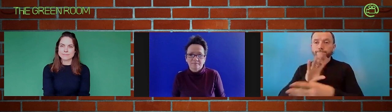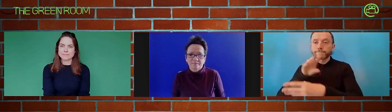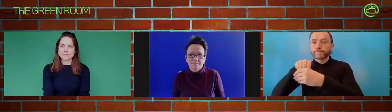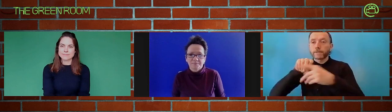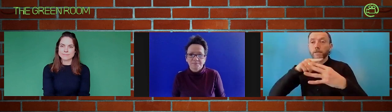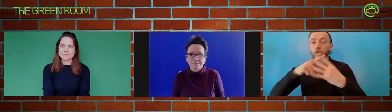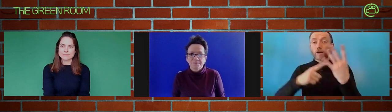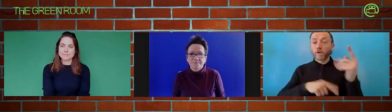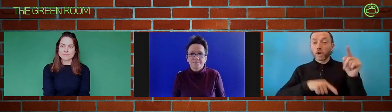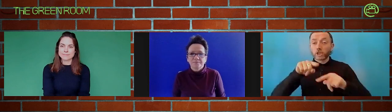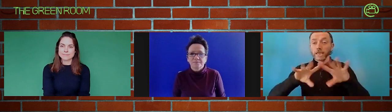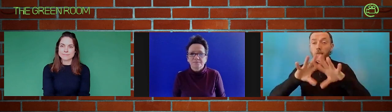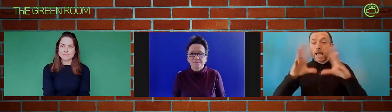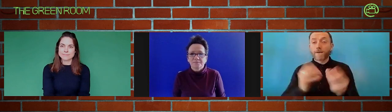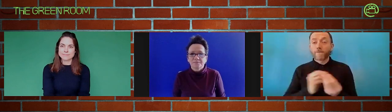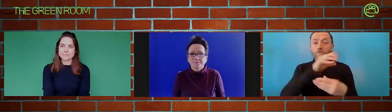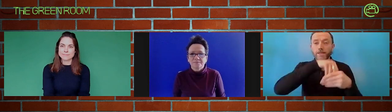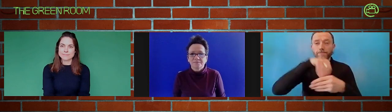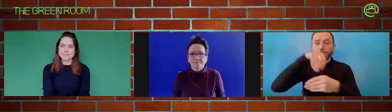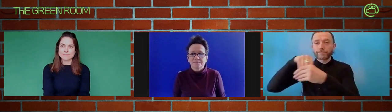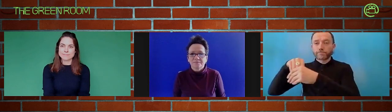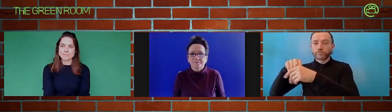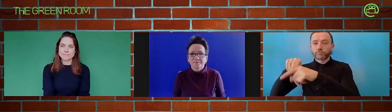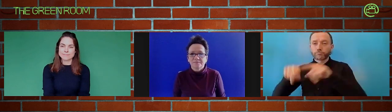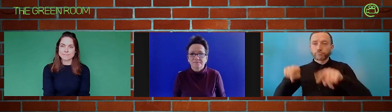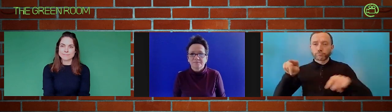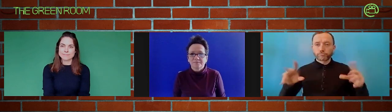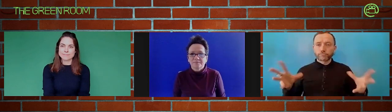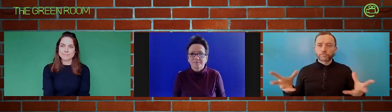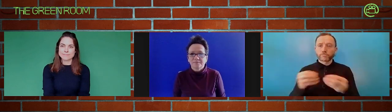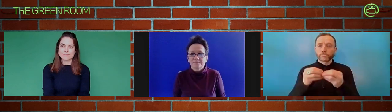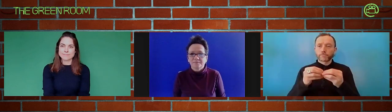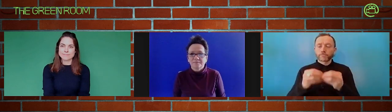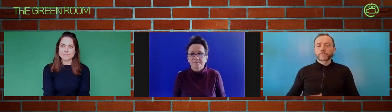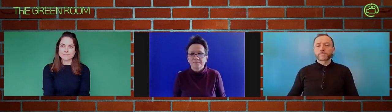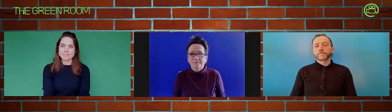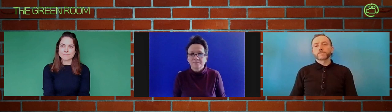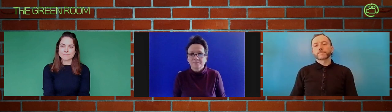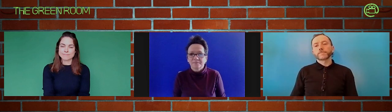Yeah. I mean I totally agree with you. With saying that